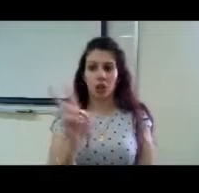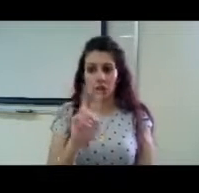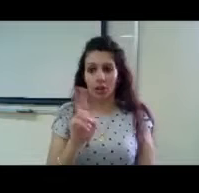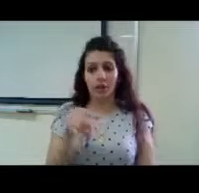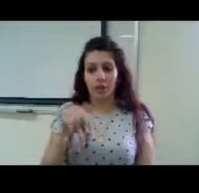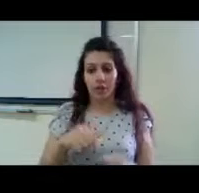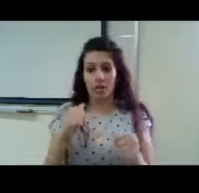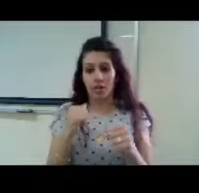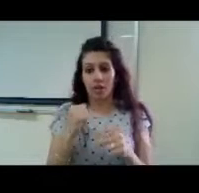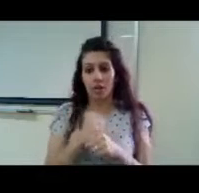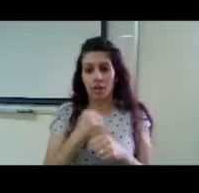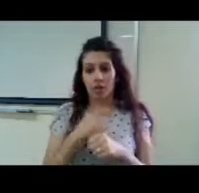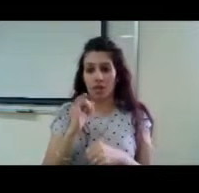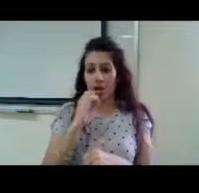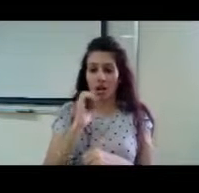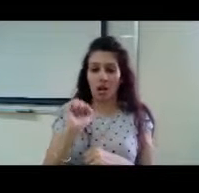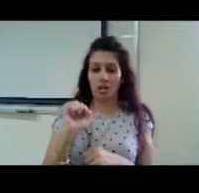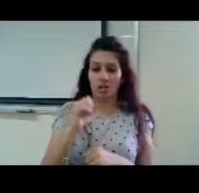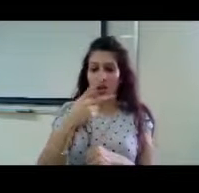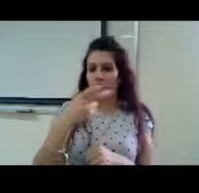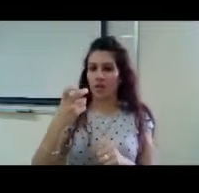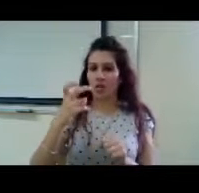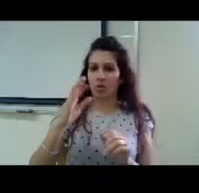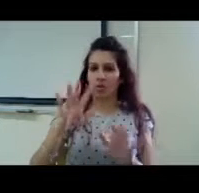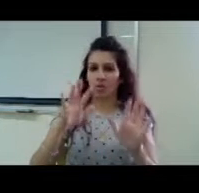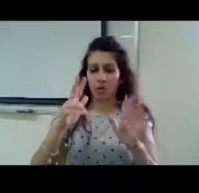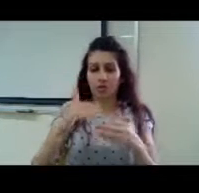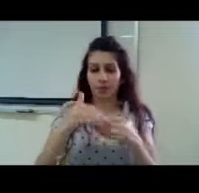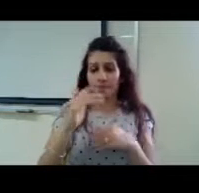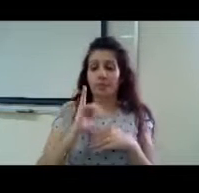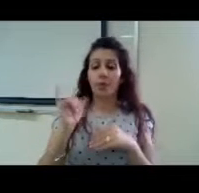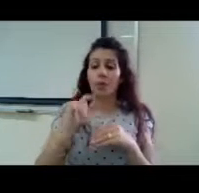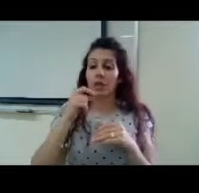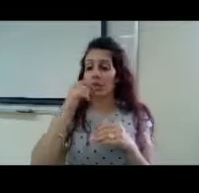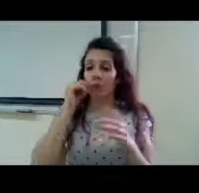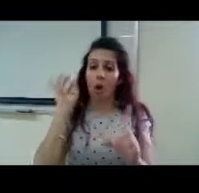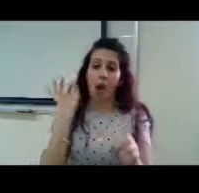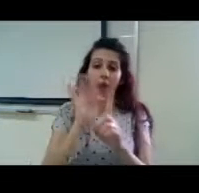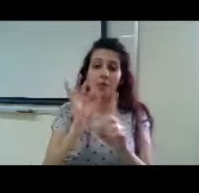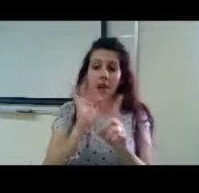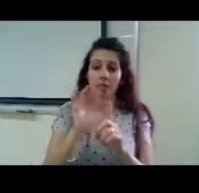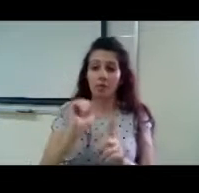litter couldn't equip and hadatha raga mean death 10 mil mr. Damon while